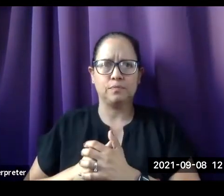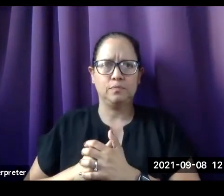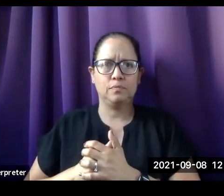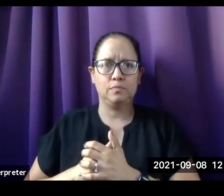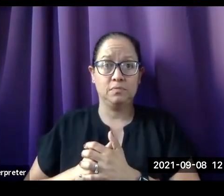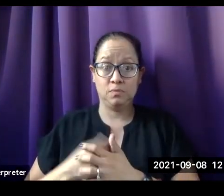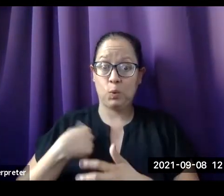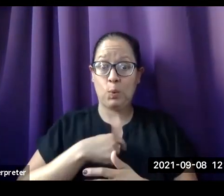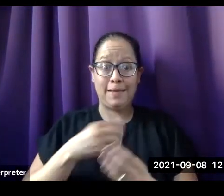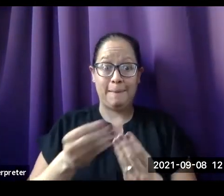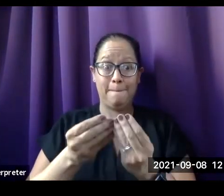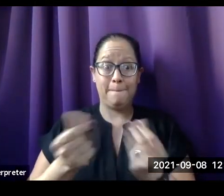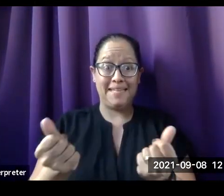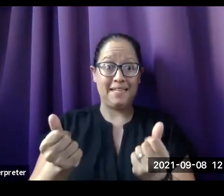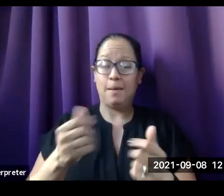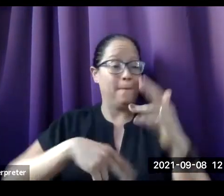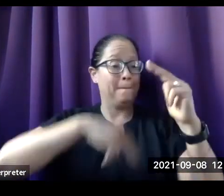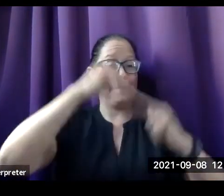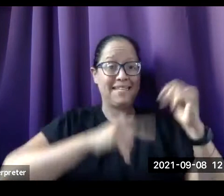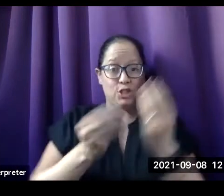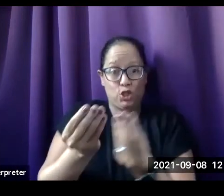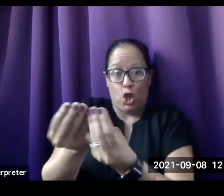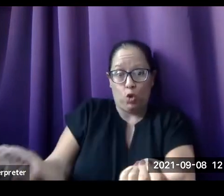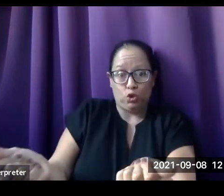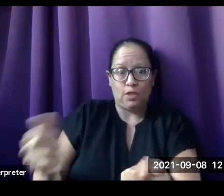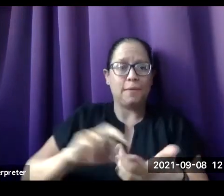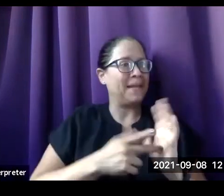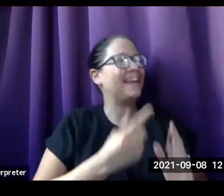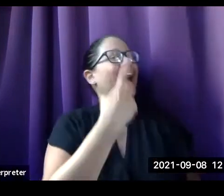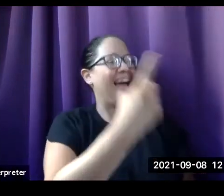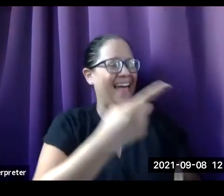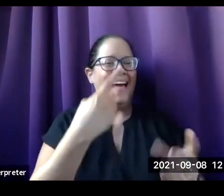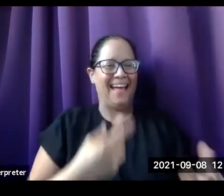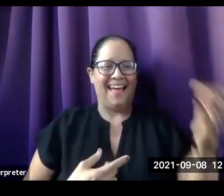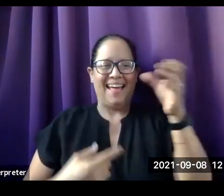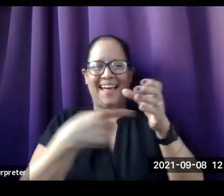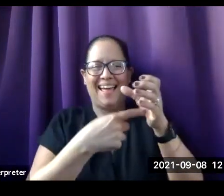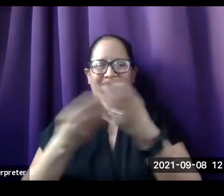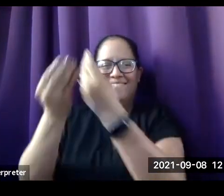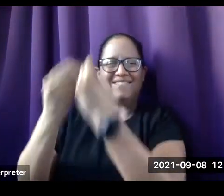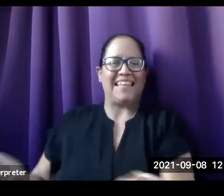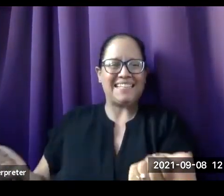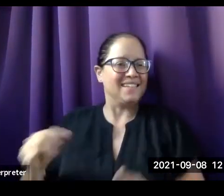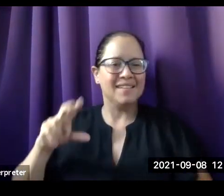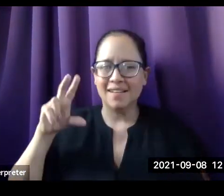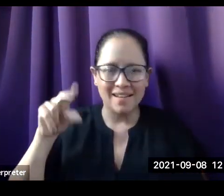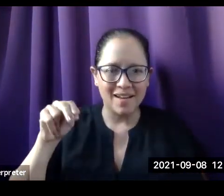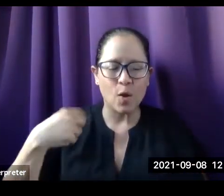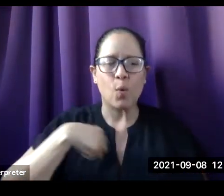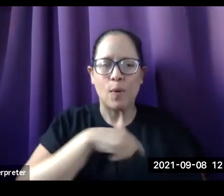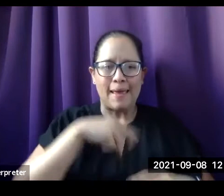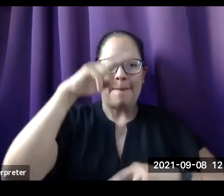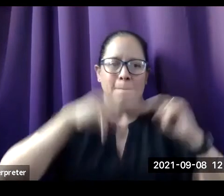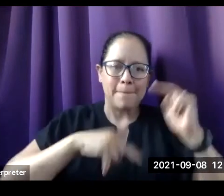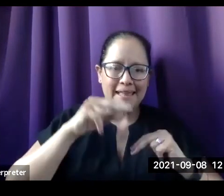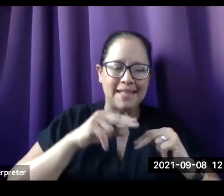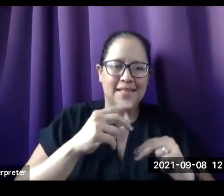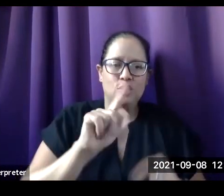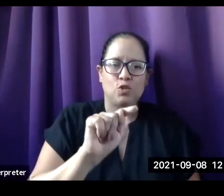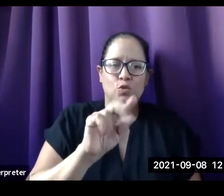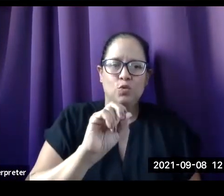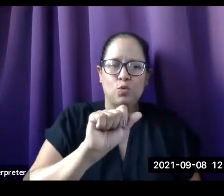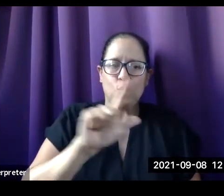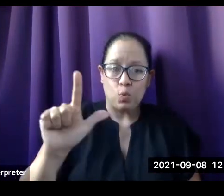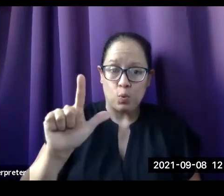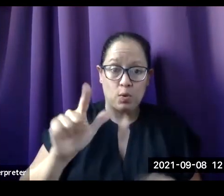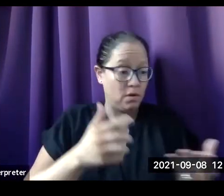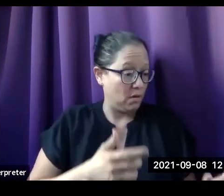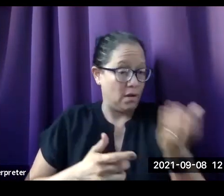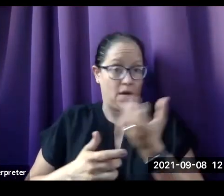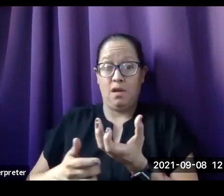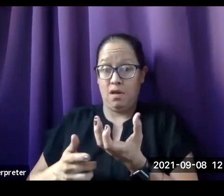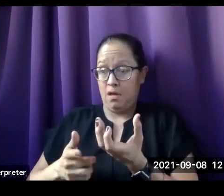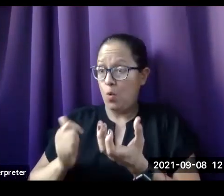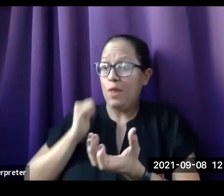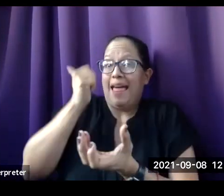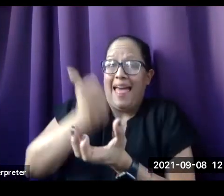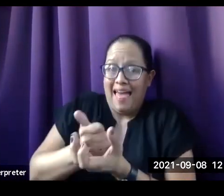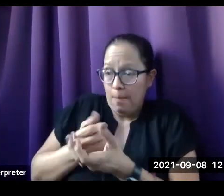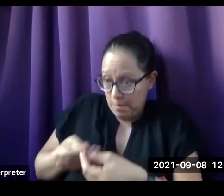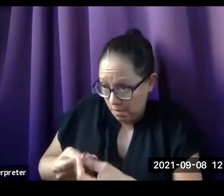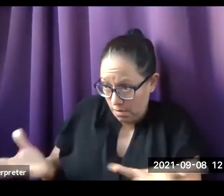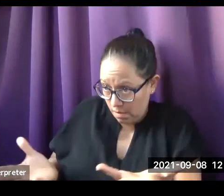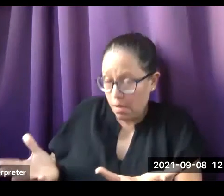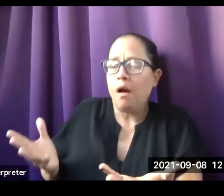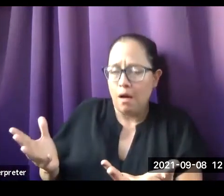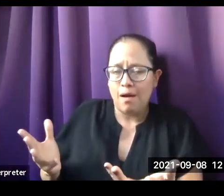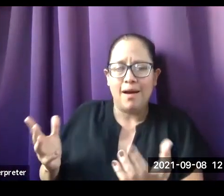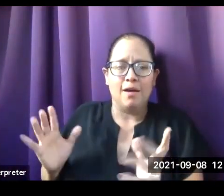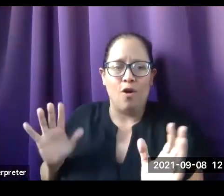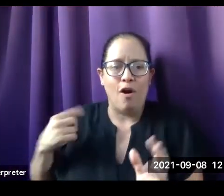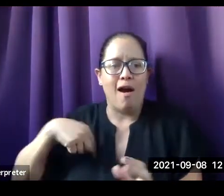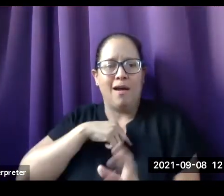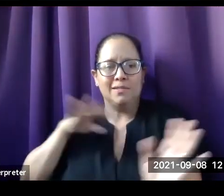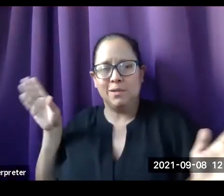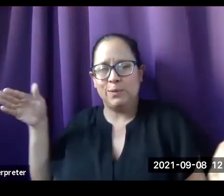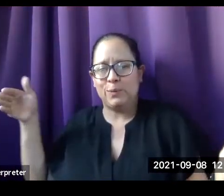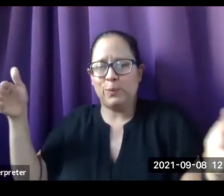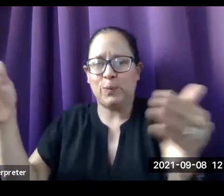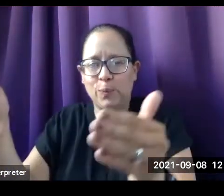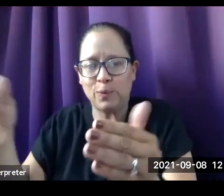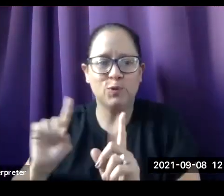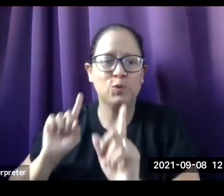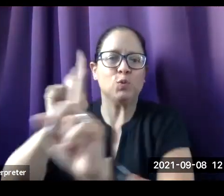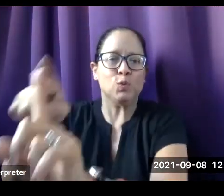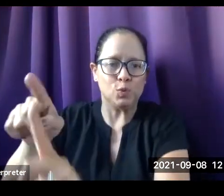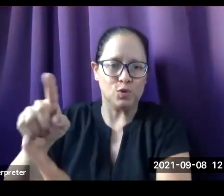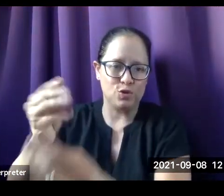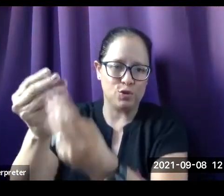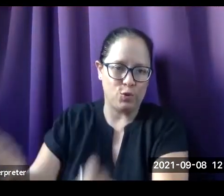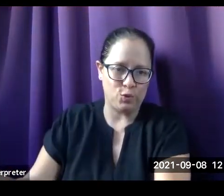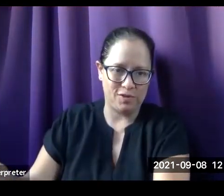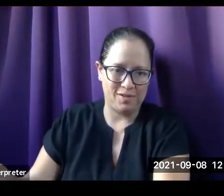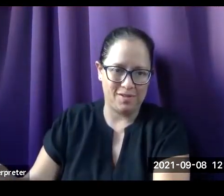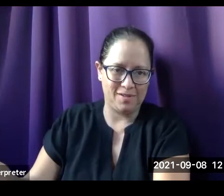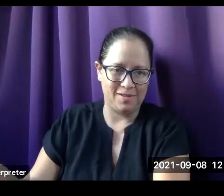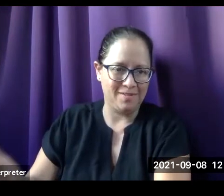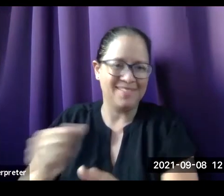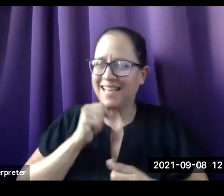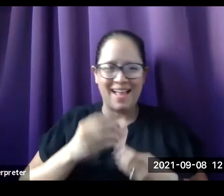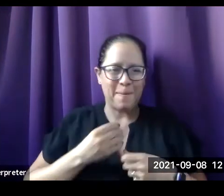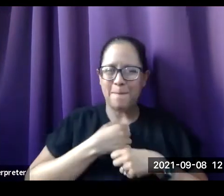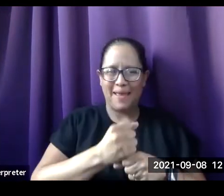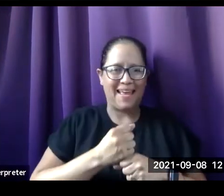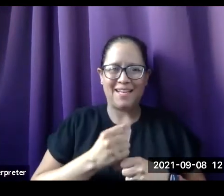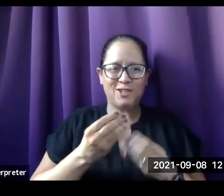We can build technologies that foster the relationships that can be the tools that facilitate the connections that can move us toward a tentative possible retreat, or way of addressing our pain.